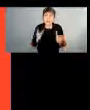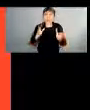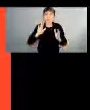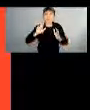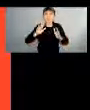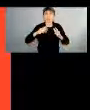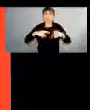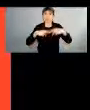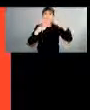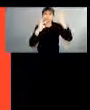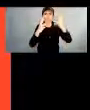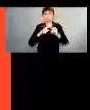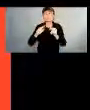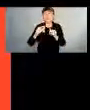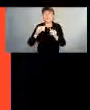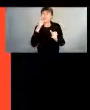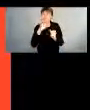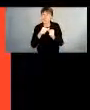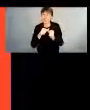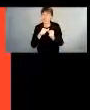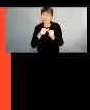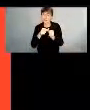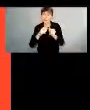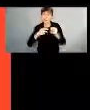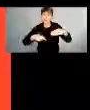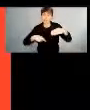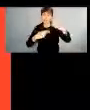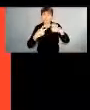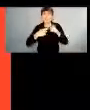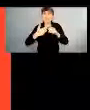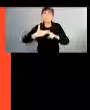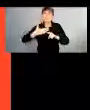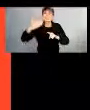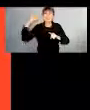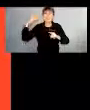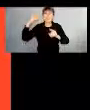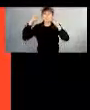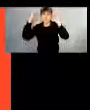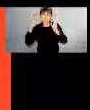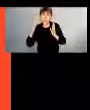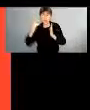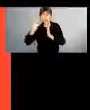letter of recommendation from a past professor or artistic director isn’t likely to demonstrate